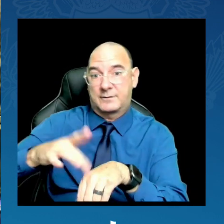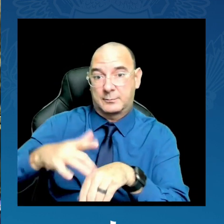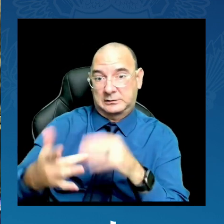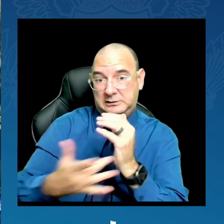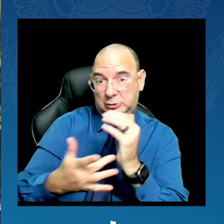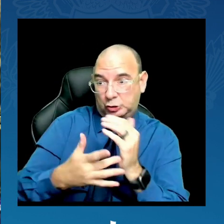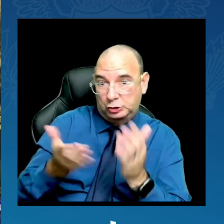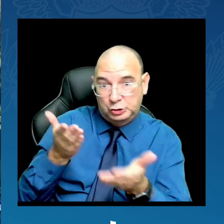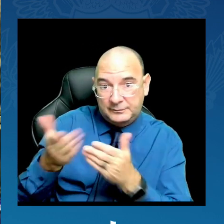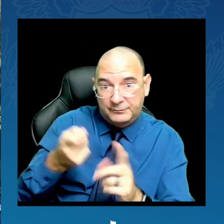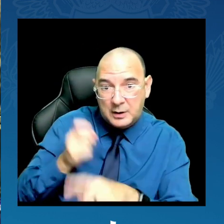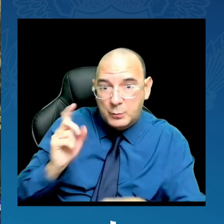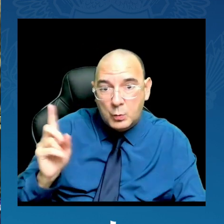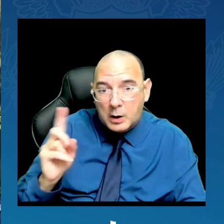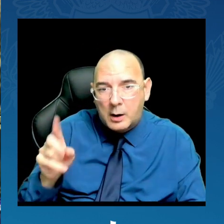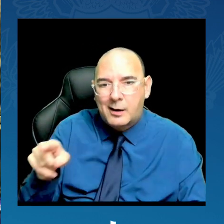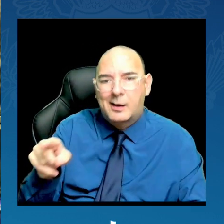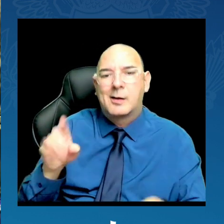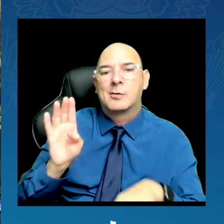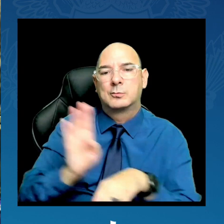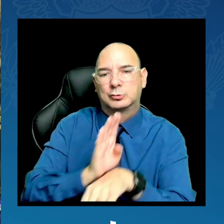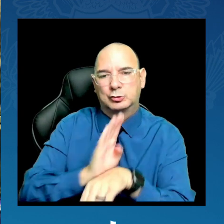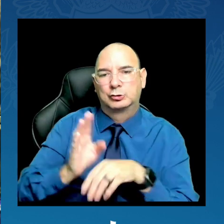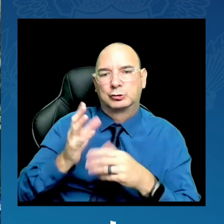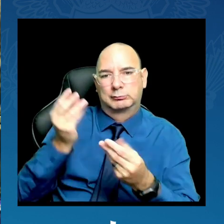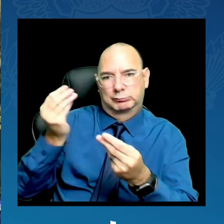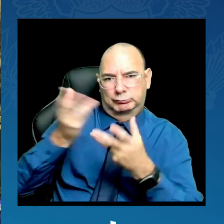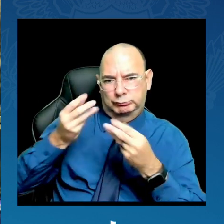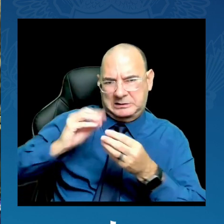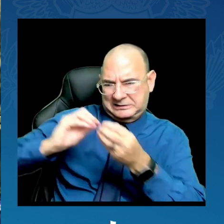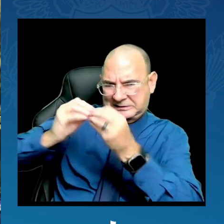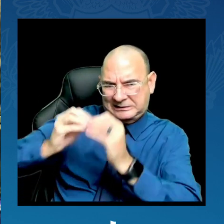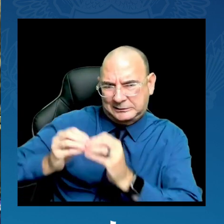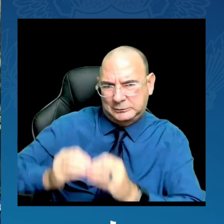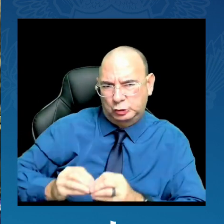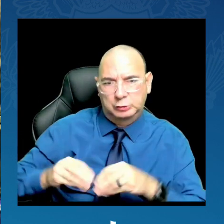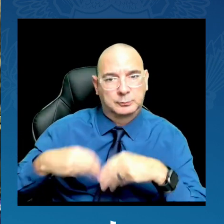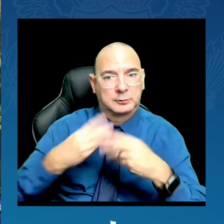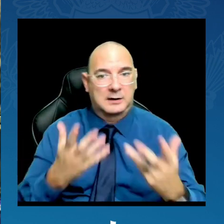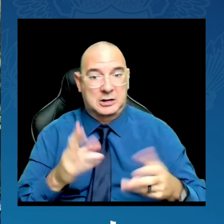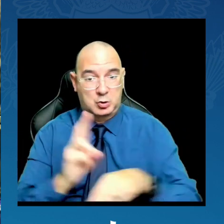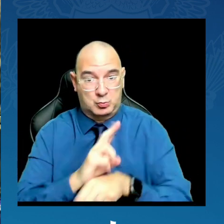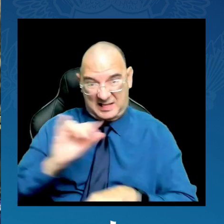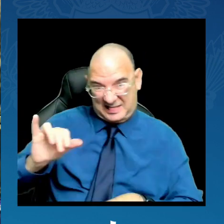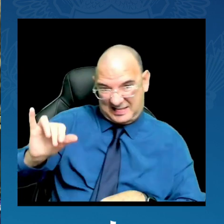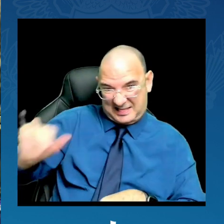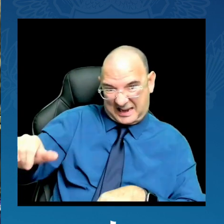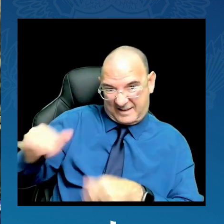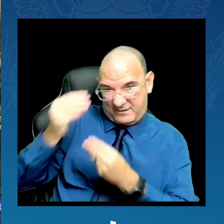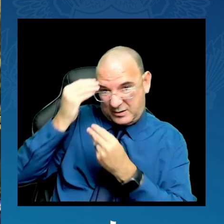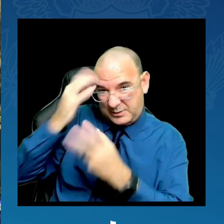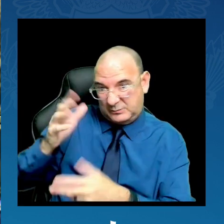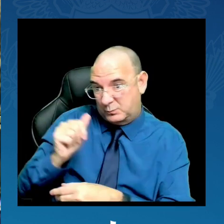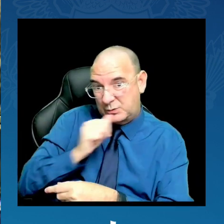So we can build this together using the innovation that the private sector provides. This this fall and I'll finish here